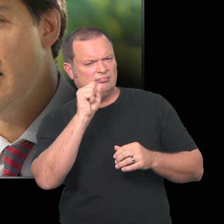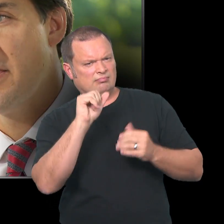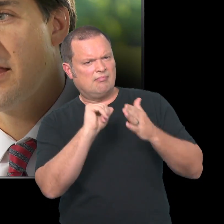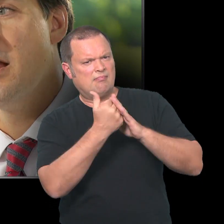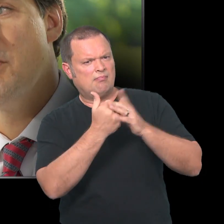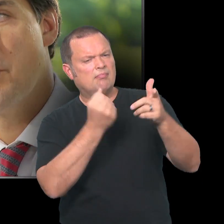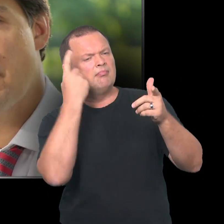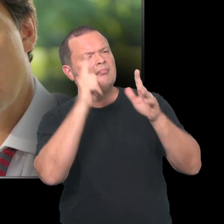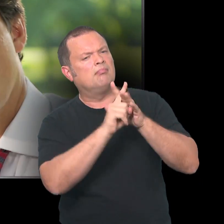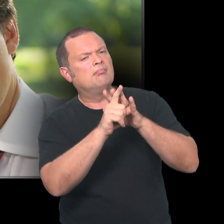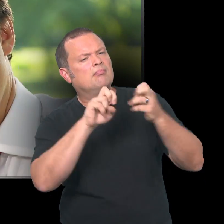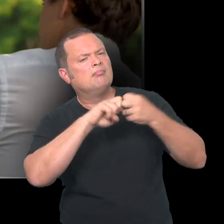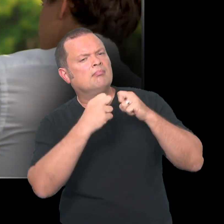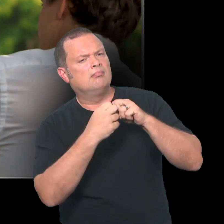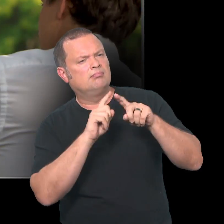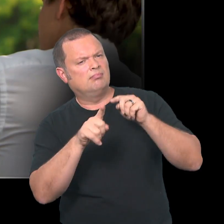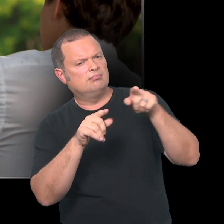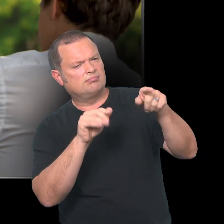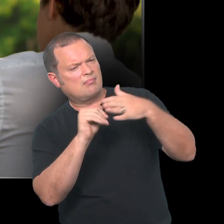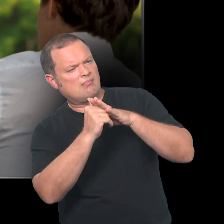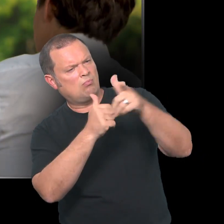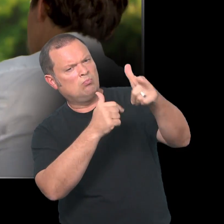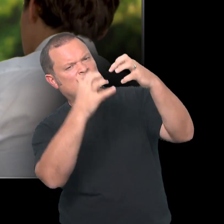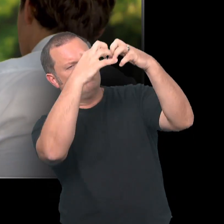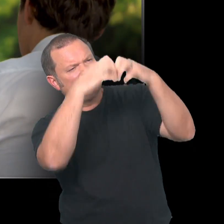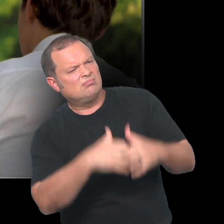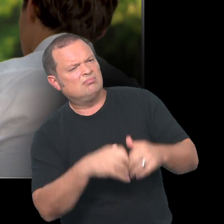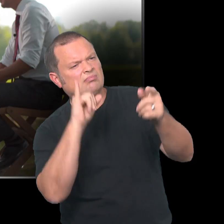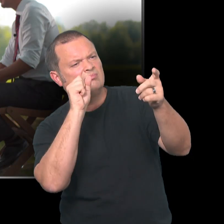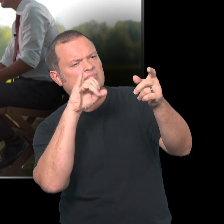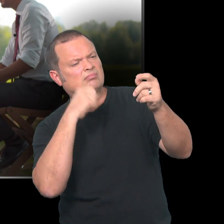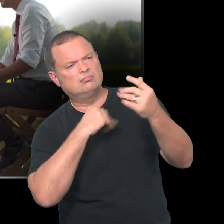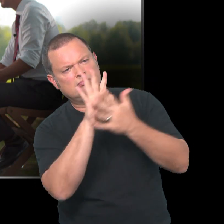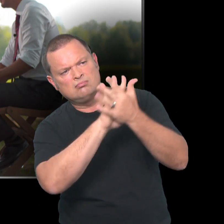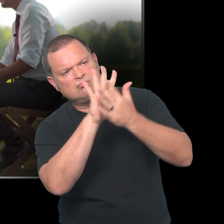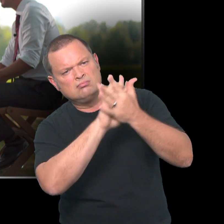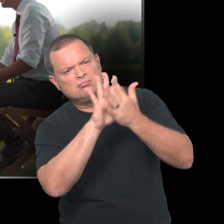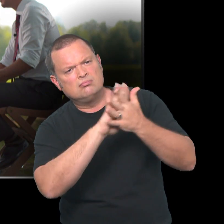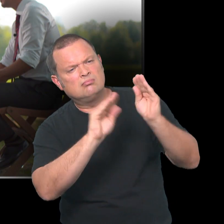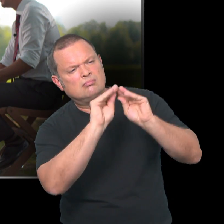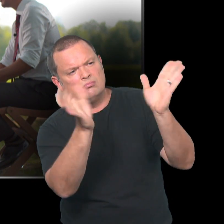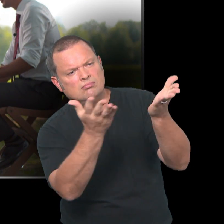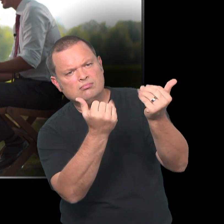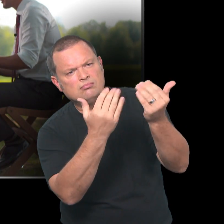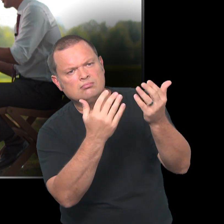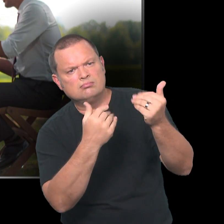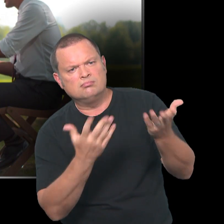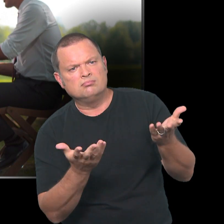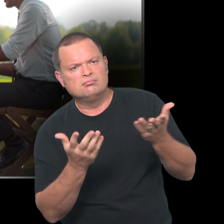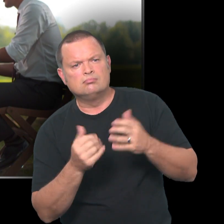And how does that degrade ISIS? Well, that actually-- I appreciate the refugee problem. But that looks-- But the degrading, which you say you want to keep doing. Mhm.